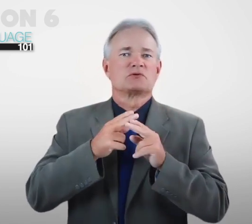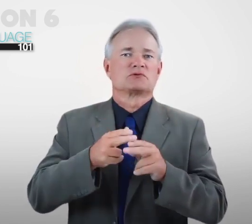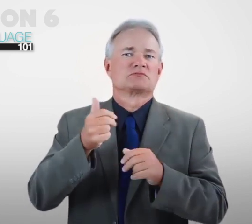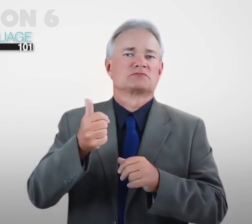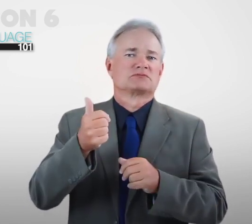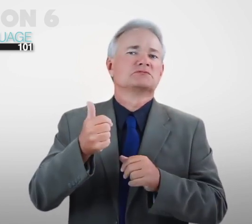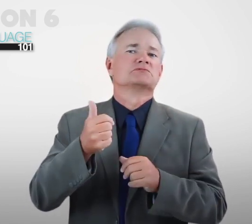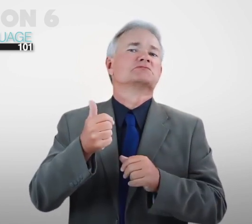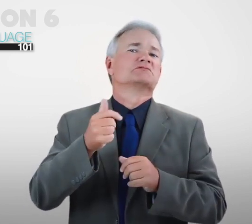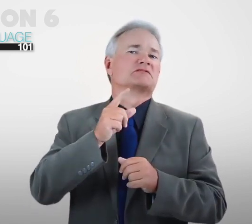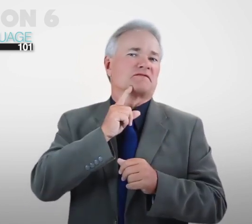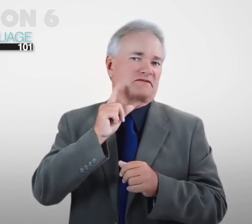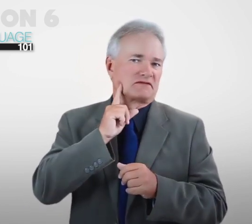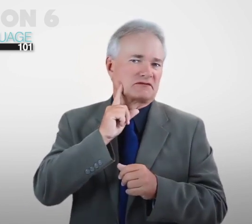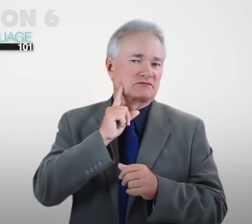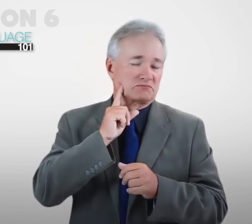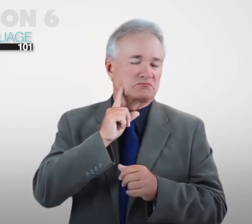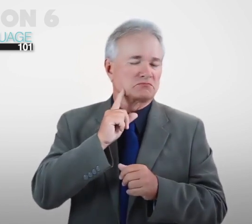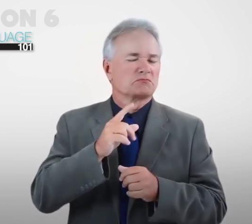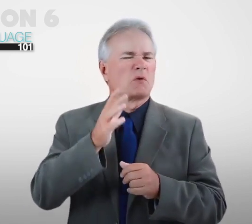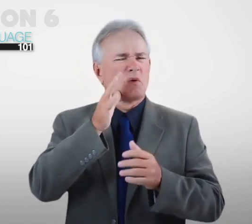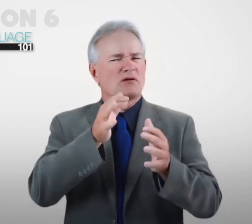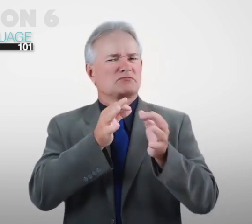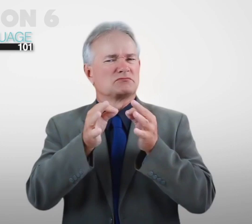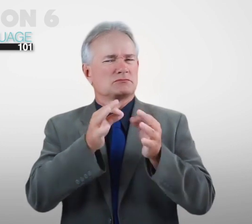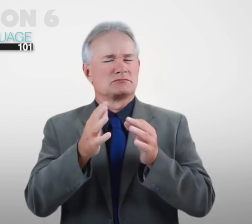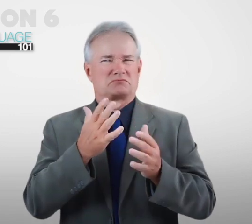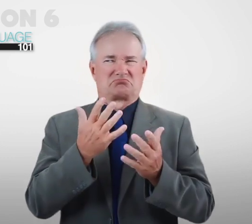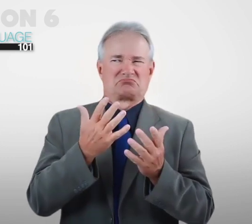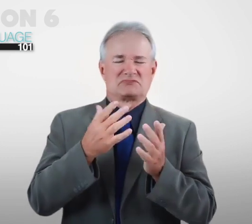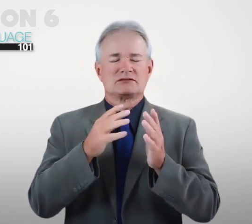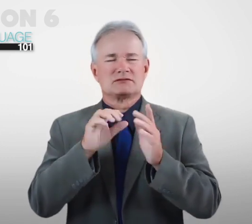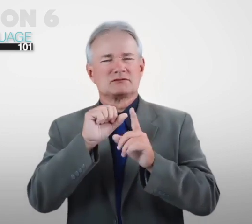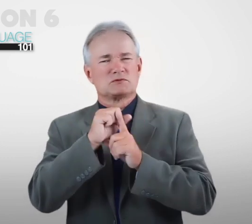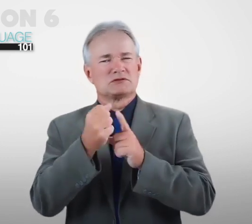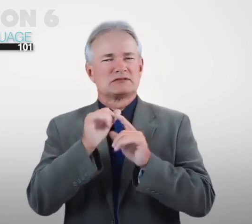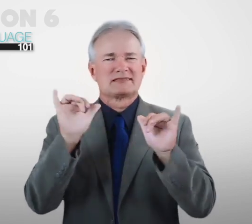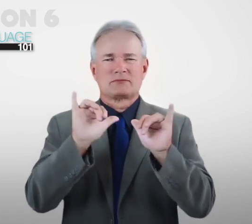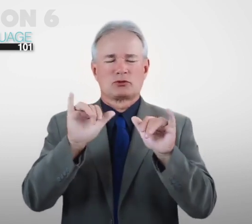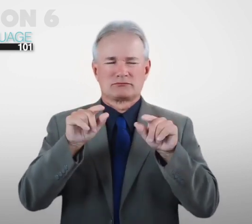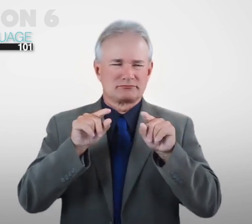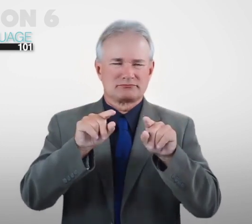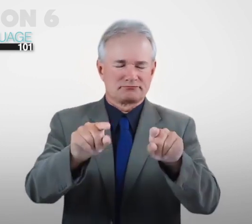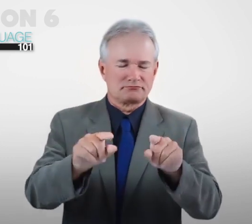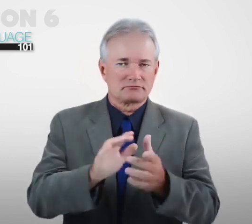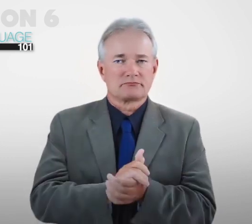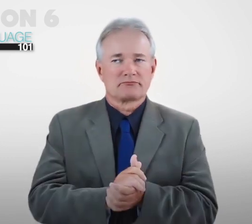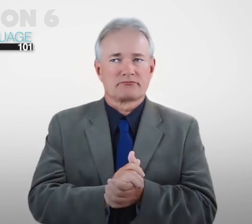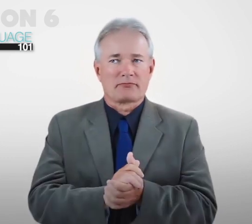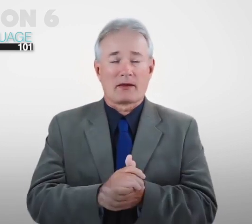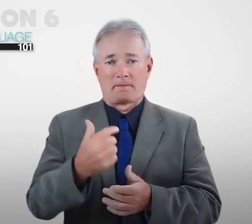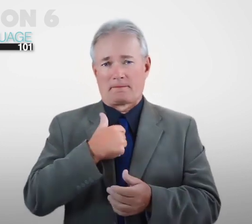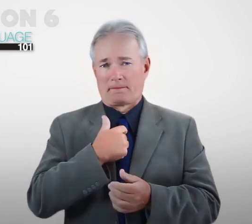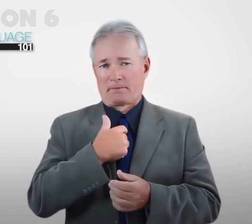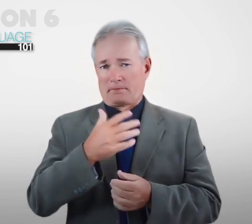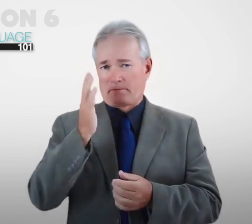that have some type of hearing loss, but they still identify themselves as deaf. Let's use me, for example,